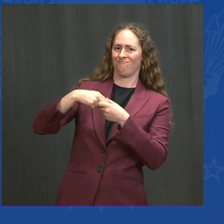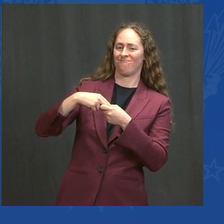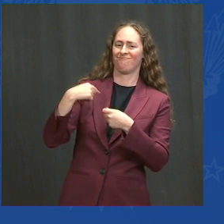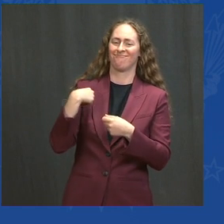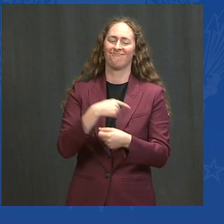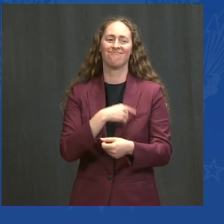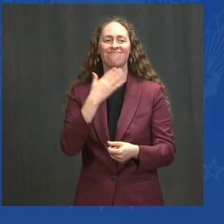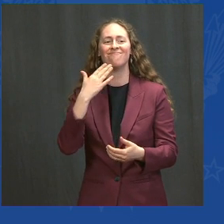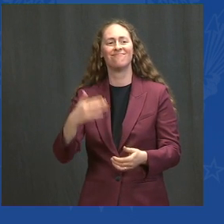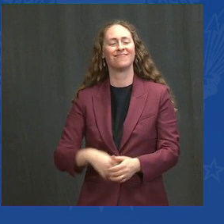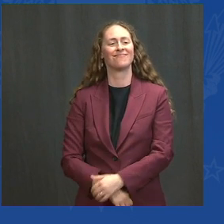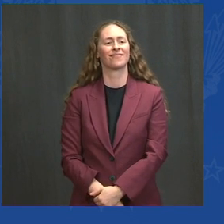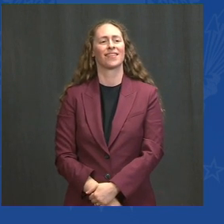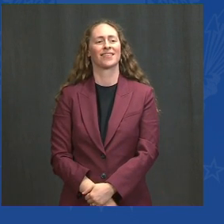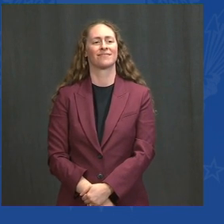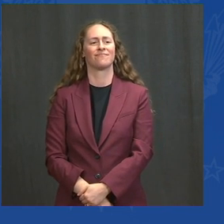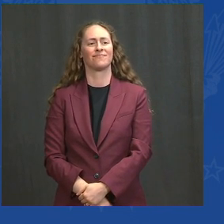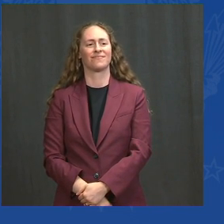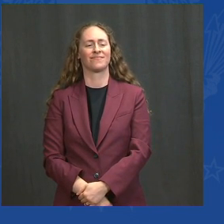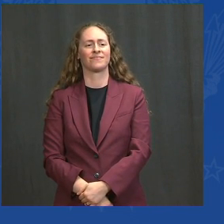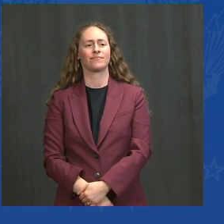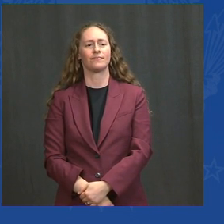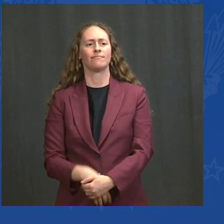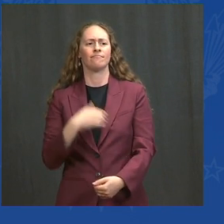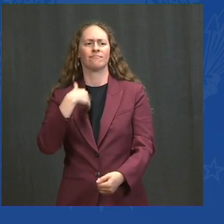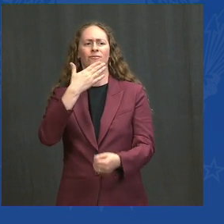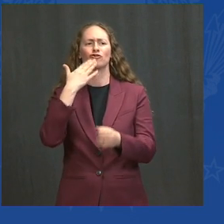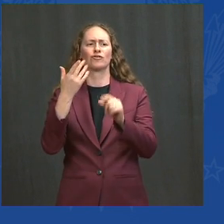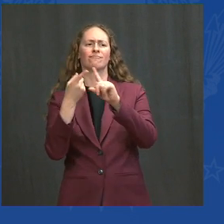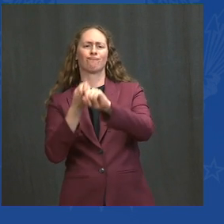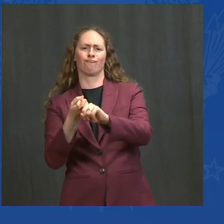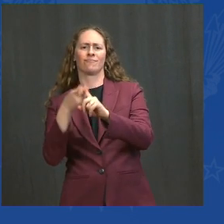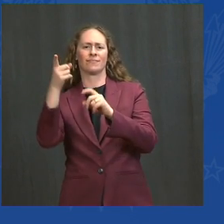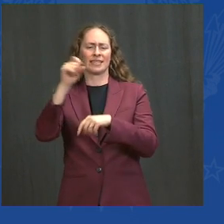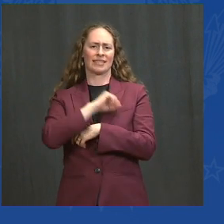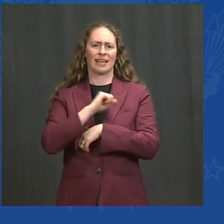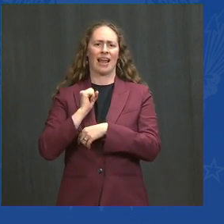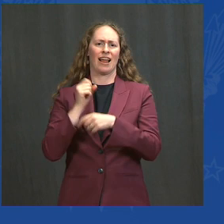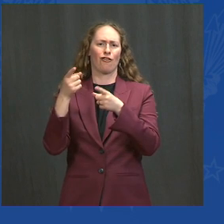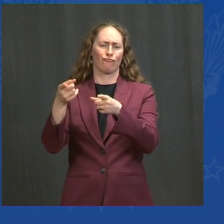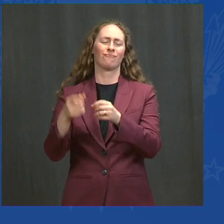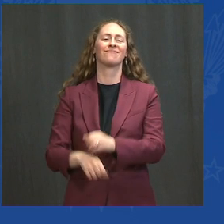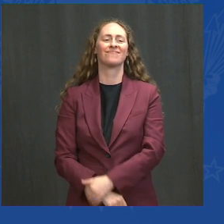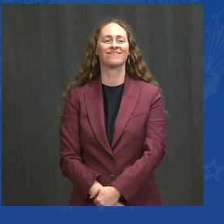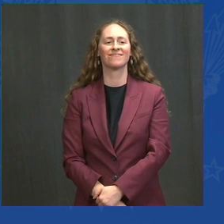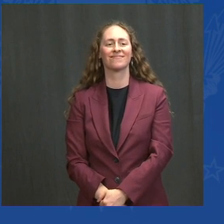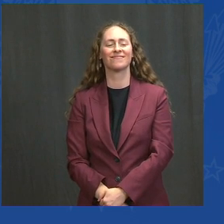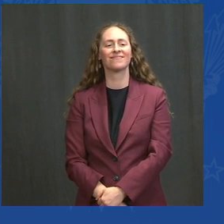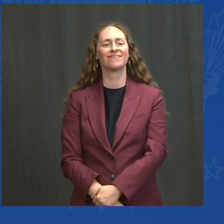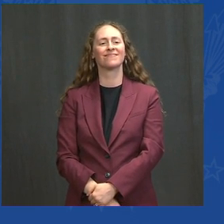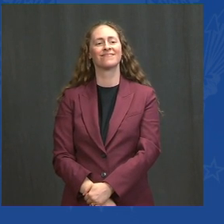Senator Baldwin is here. And Congressman Ron Kind is -- and, Mom, thank you for raising a good kid.